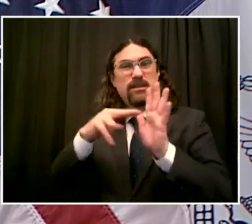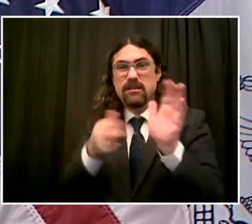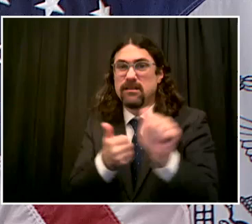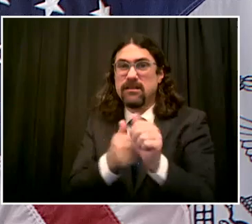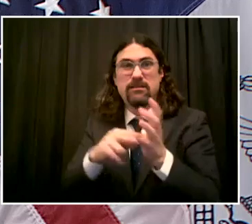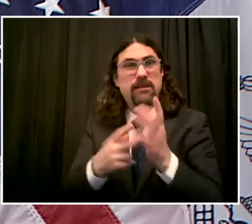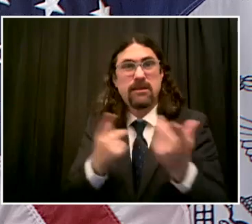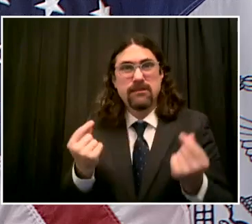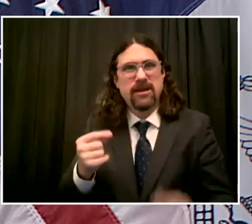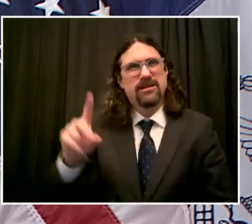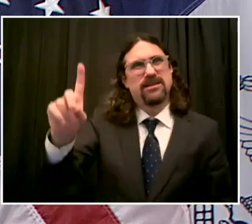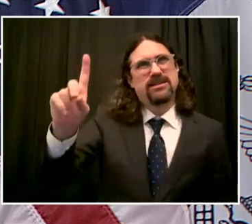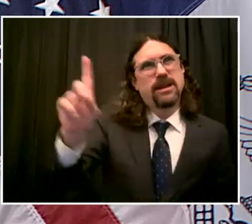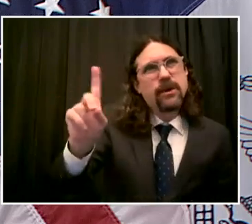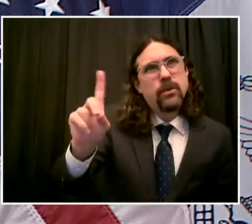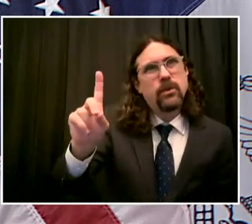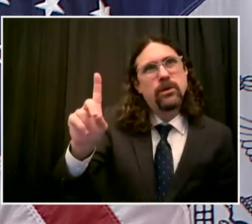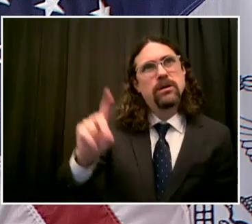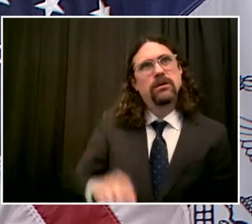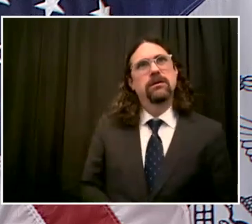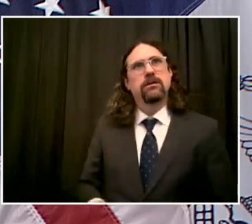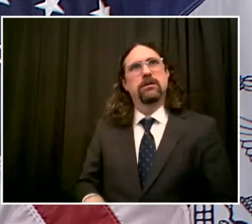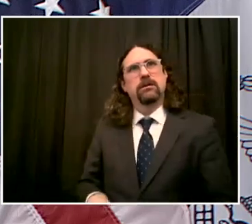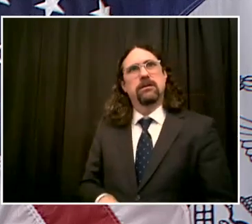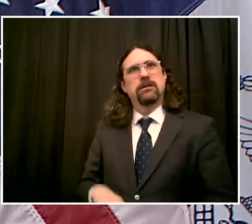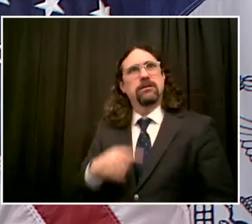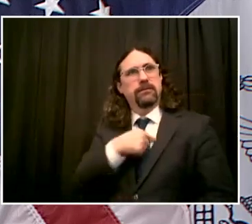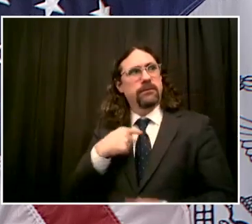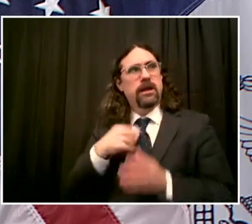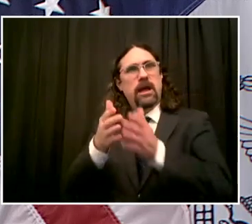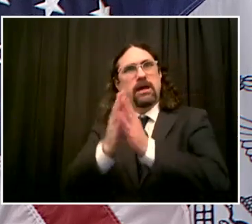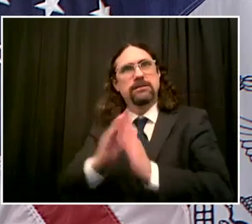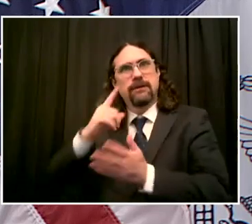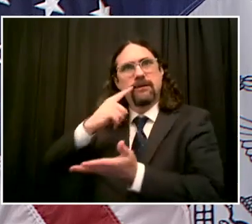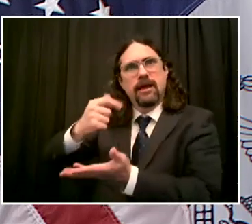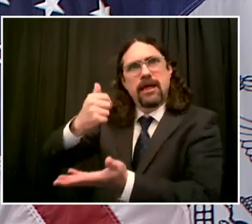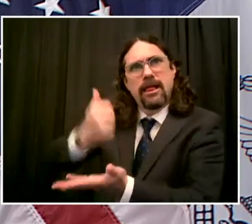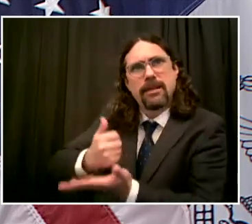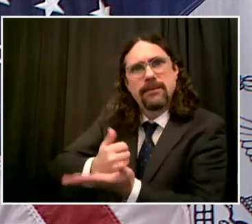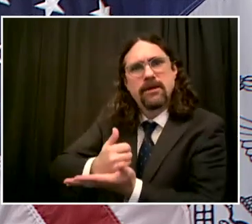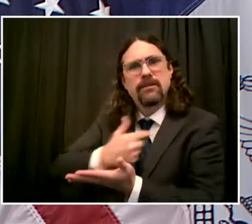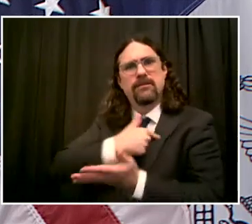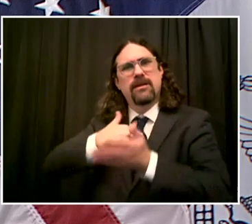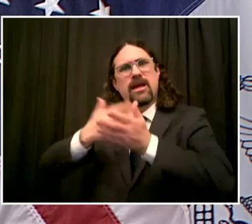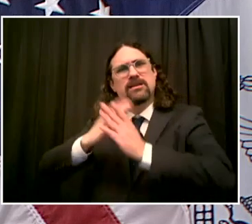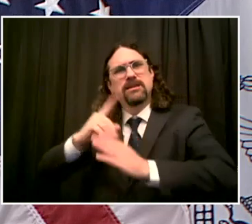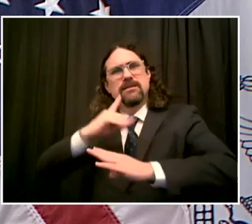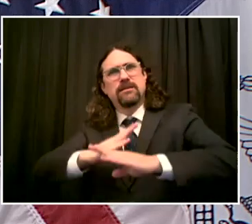DEMOCRACY. WE ASK PEOPLE TO BE OUR GUDIARANS. WE WANT TO MAKE